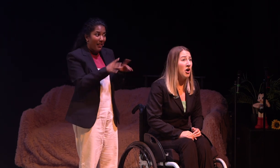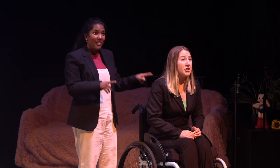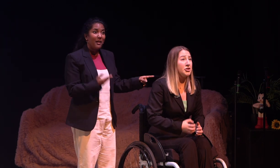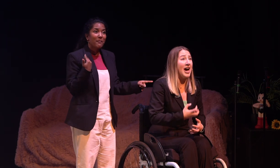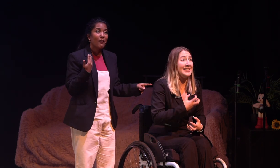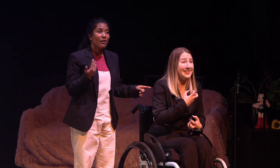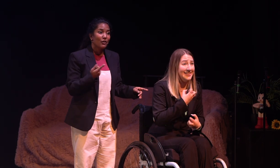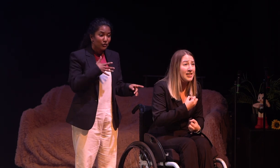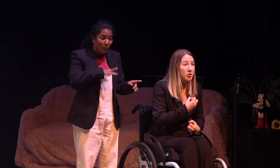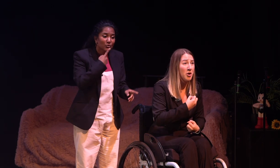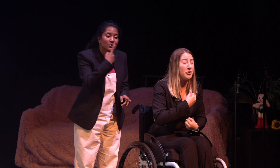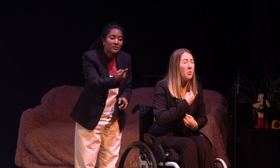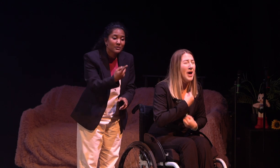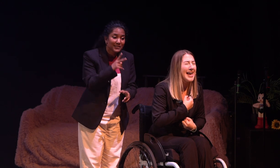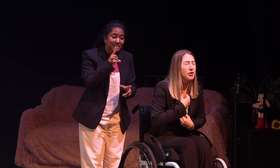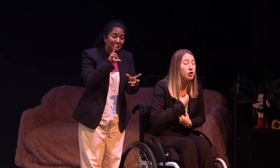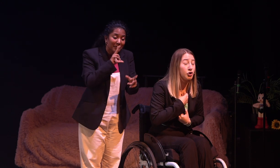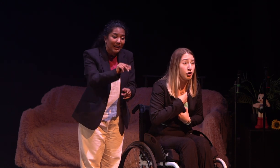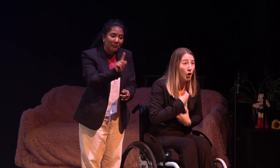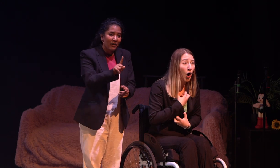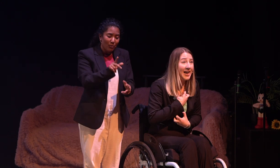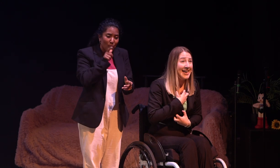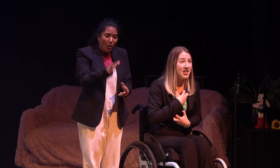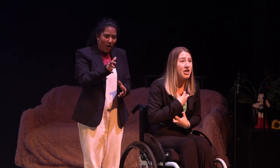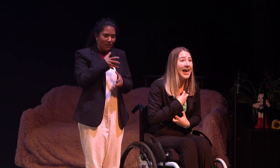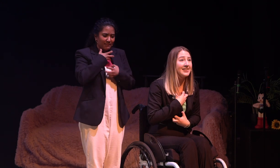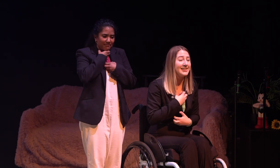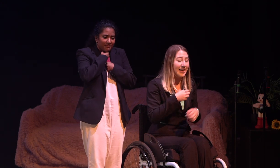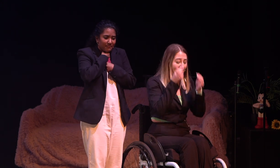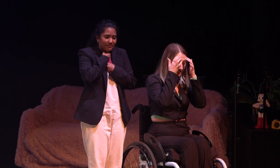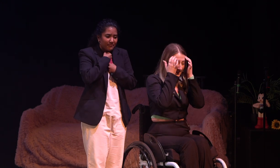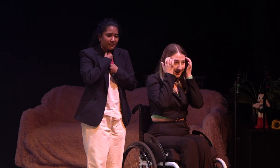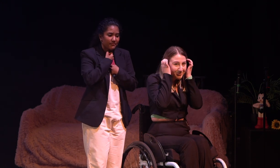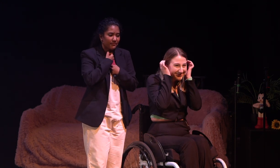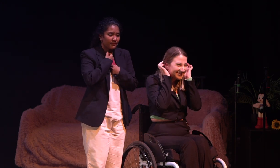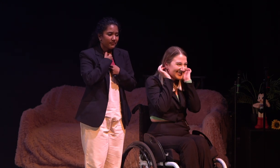before. She tries to say something but the words are just stuck in her chest.